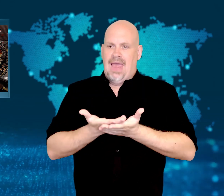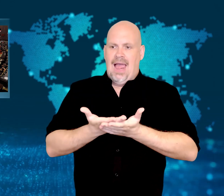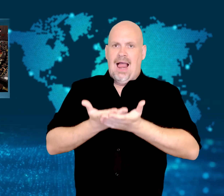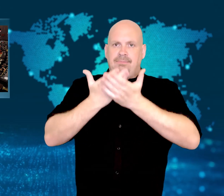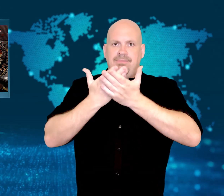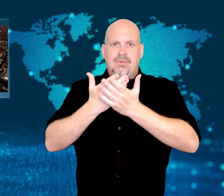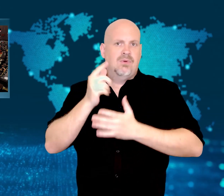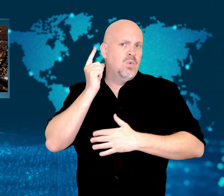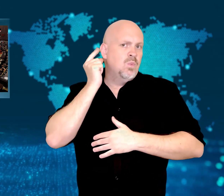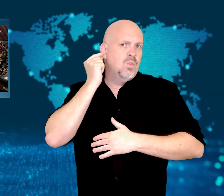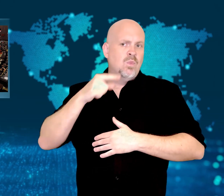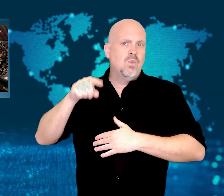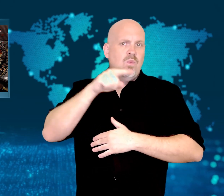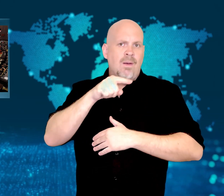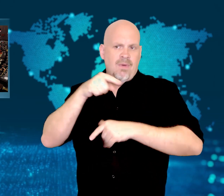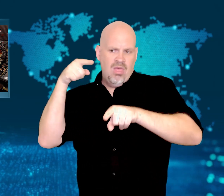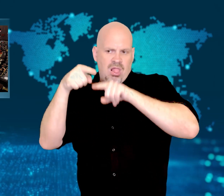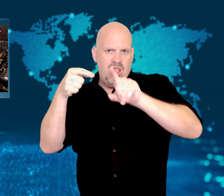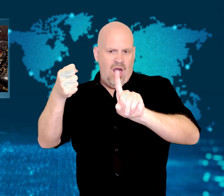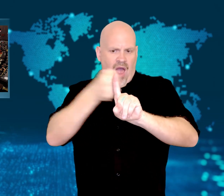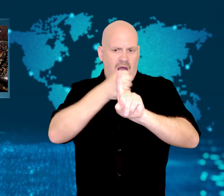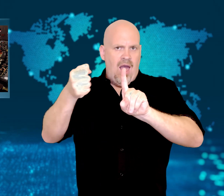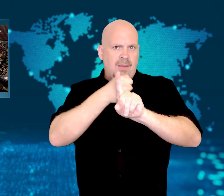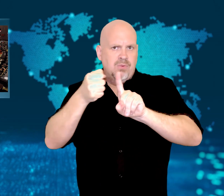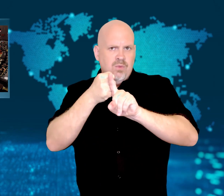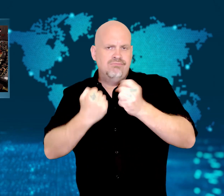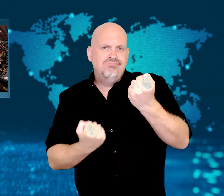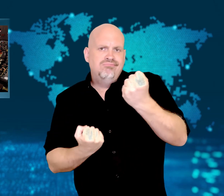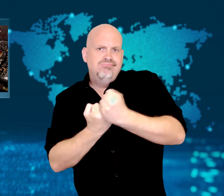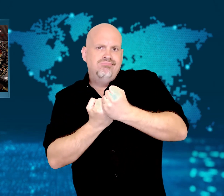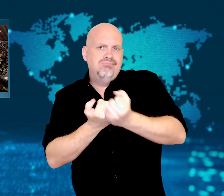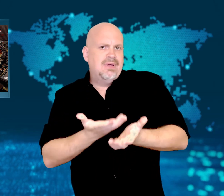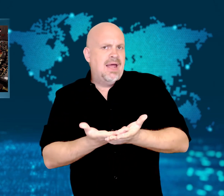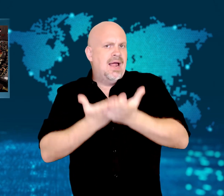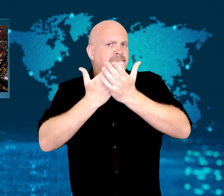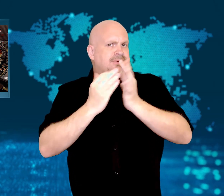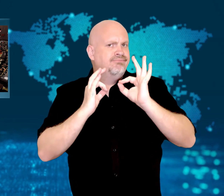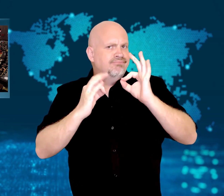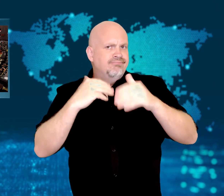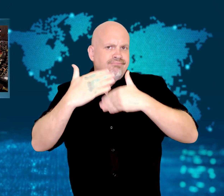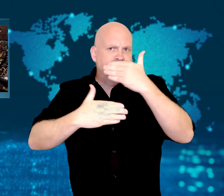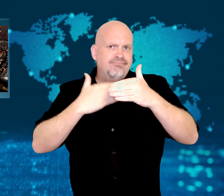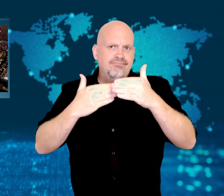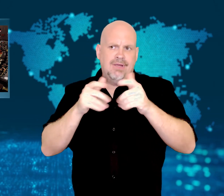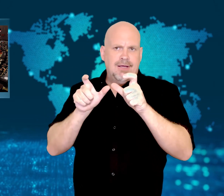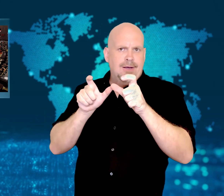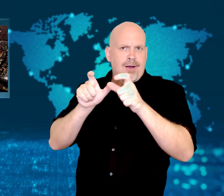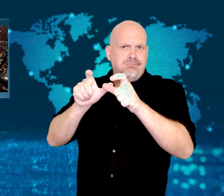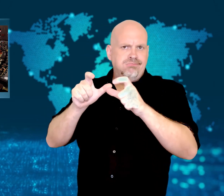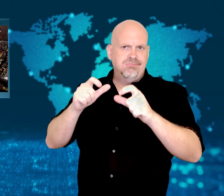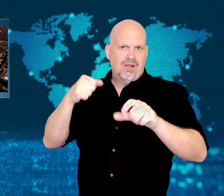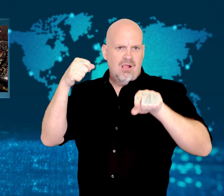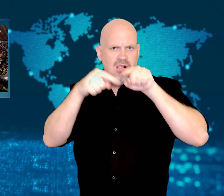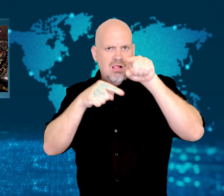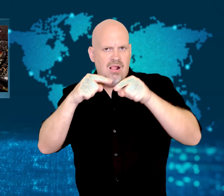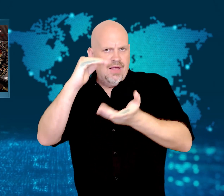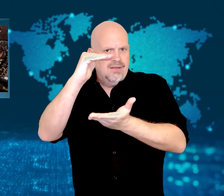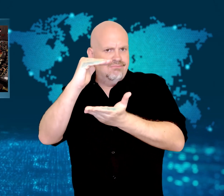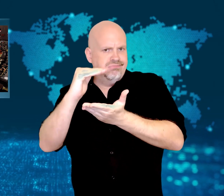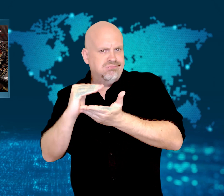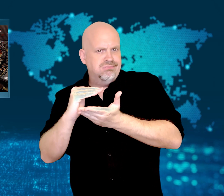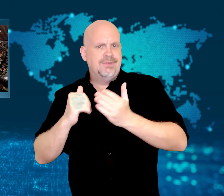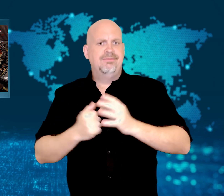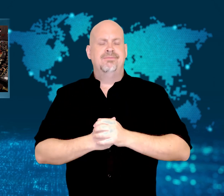He said that it should be easier to build cases against those abusing women.